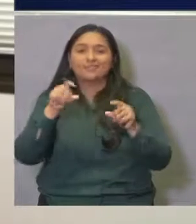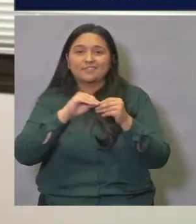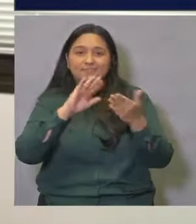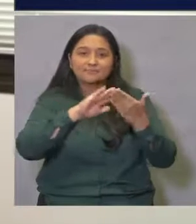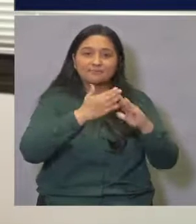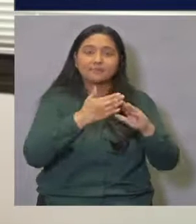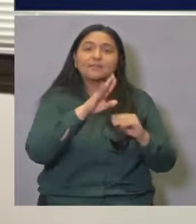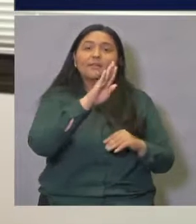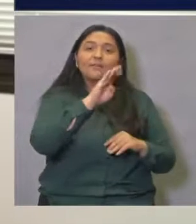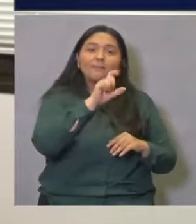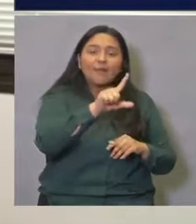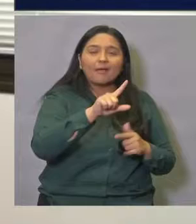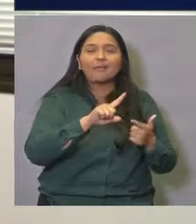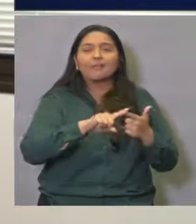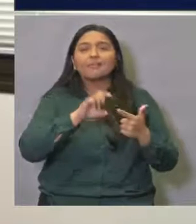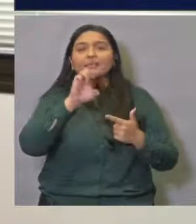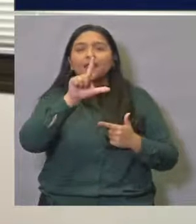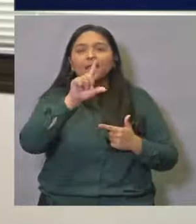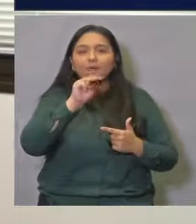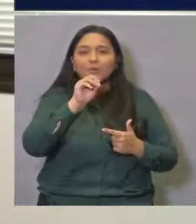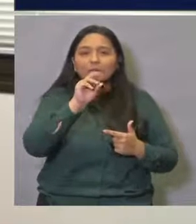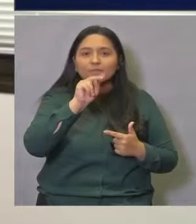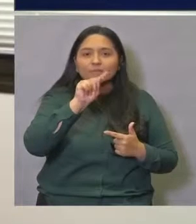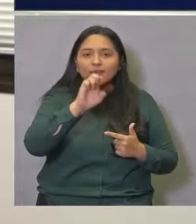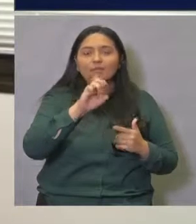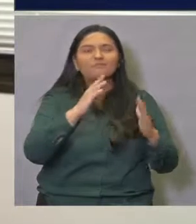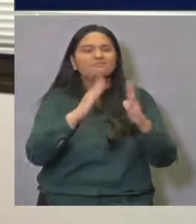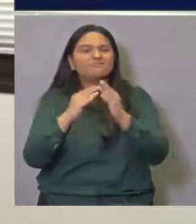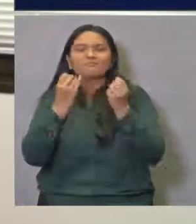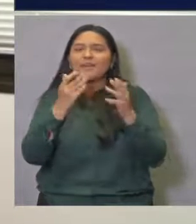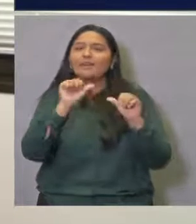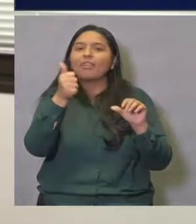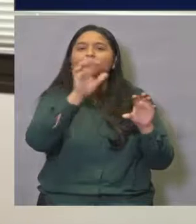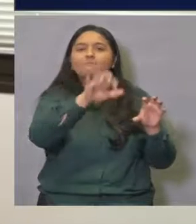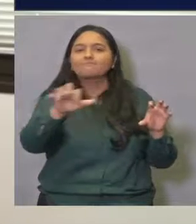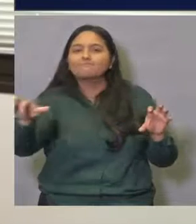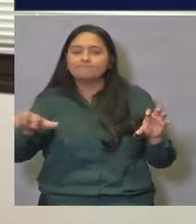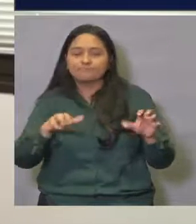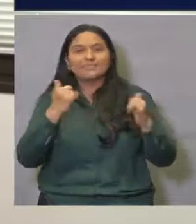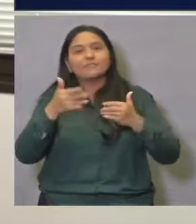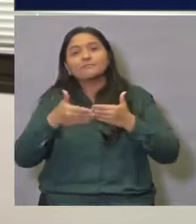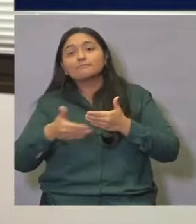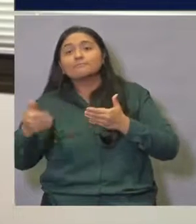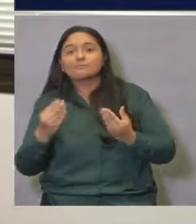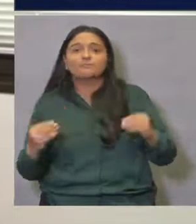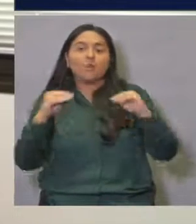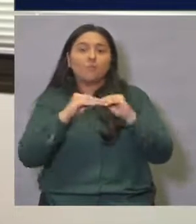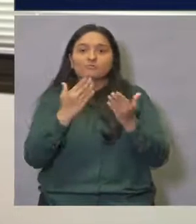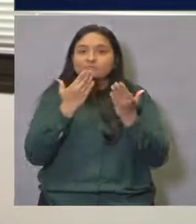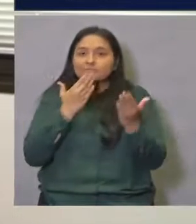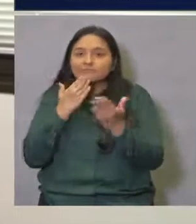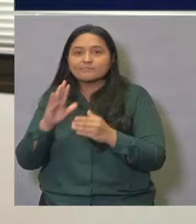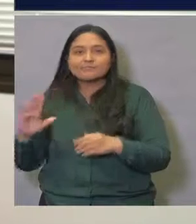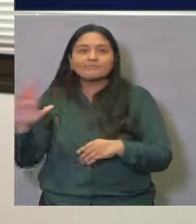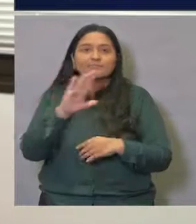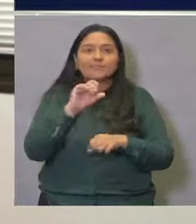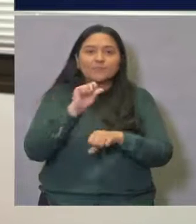PARA AYUDAR GRACIAS A SUS ESFUERZOS HEMOS LANZADO SITIOS DE VACUNACIÓN COMUNITARIO, DEL